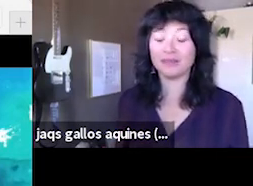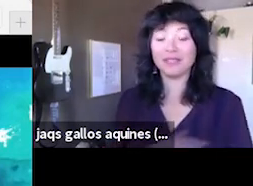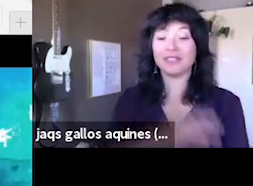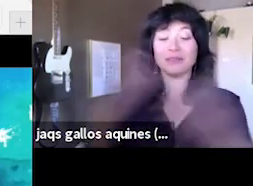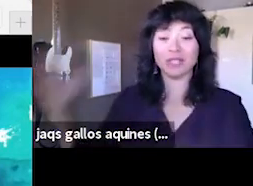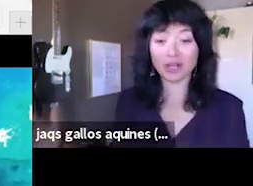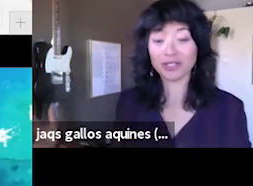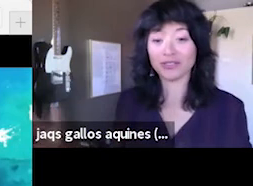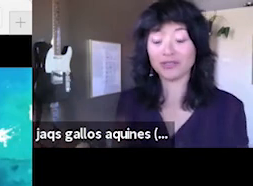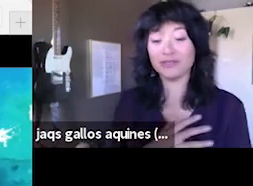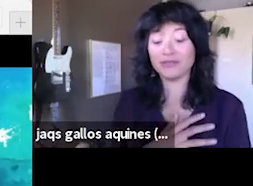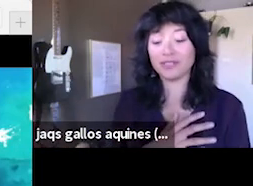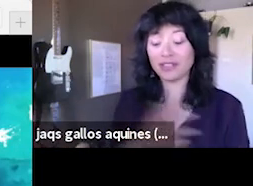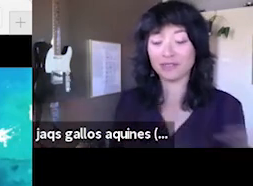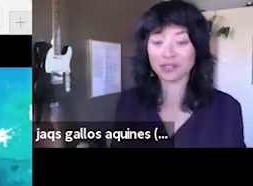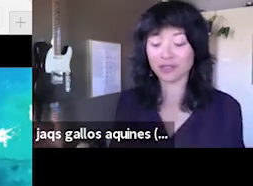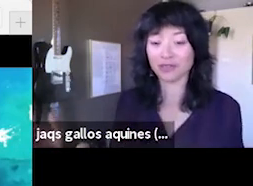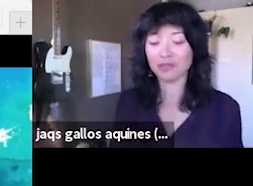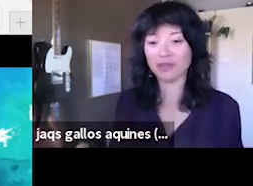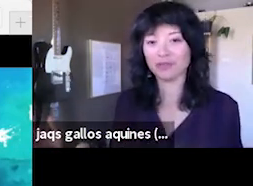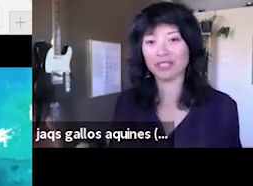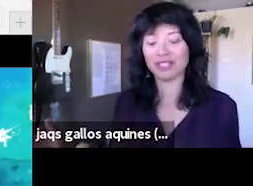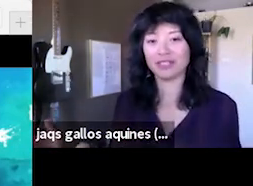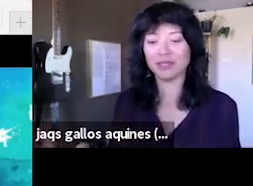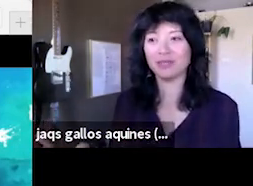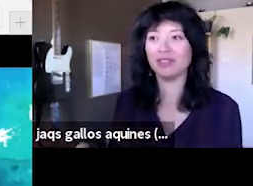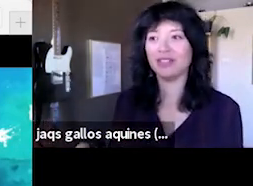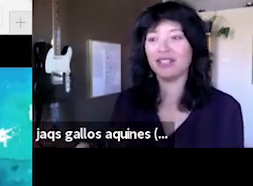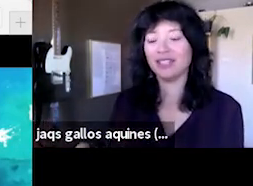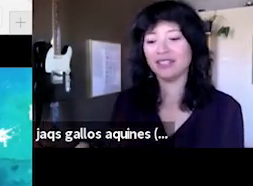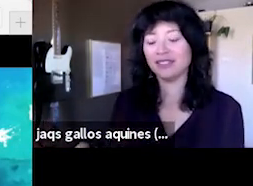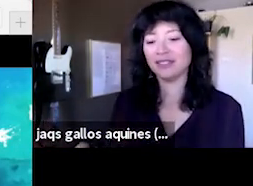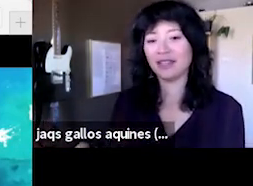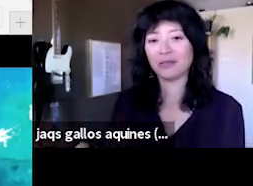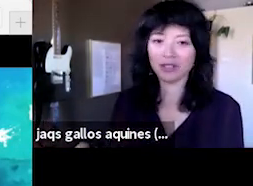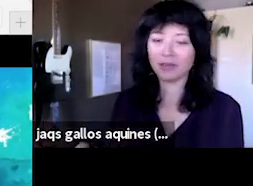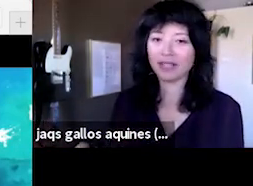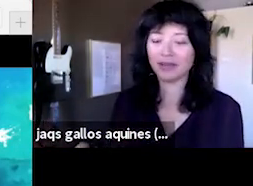this large, diverse group of racialized people is that we're all impacted by